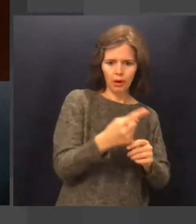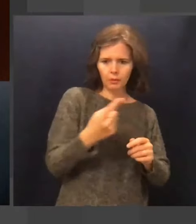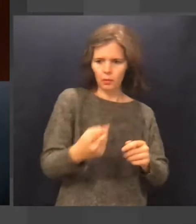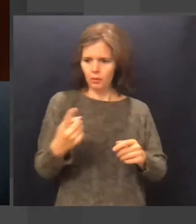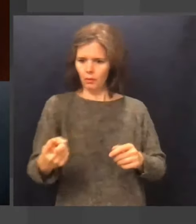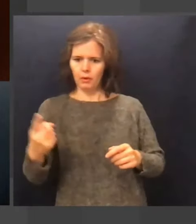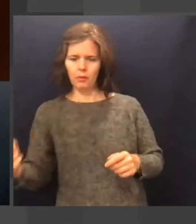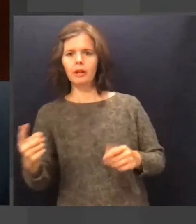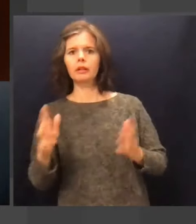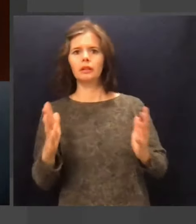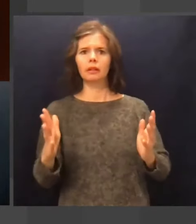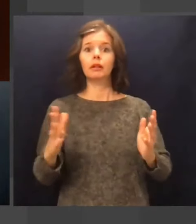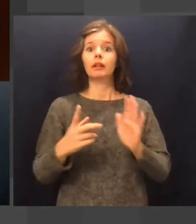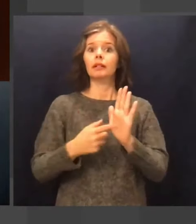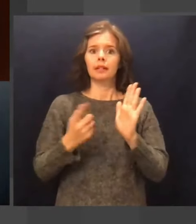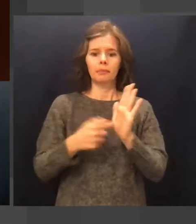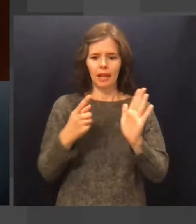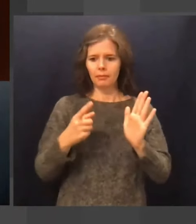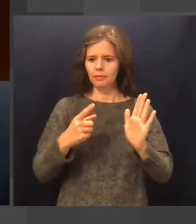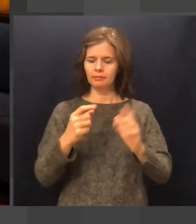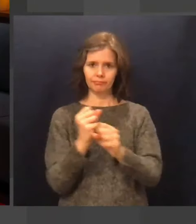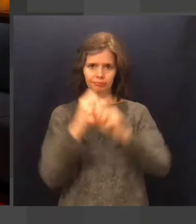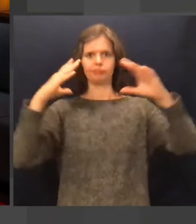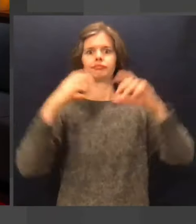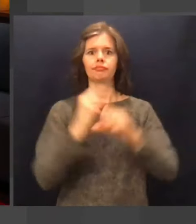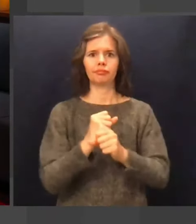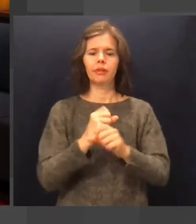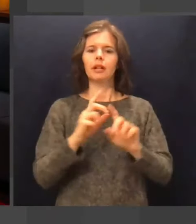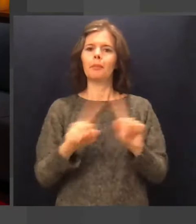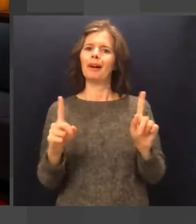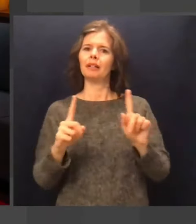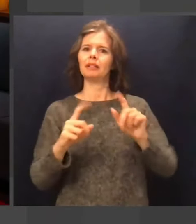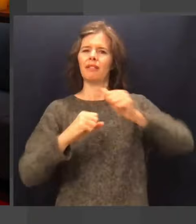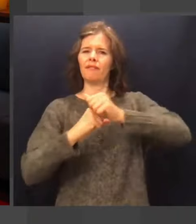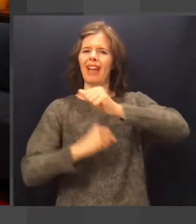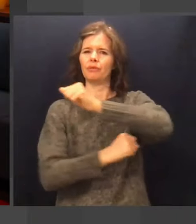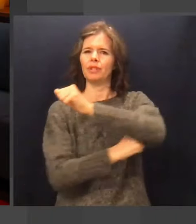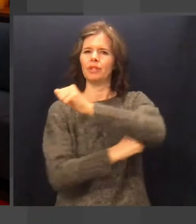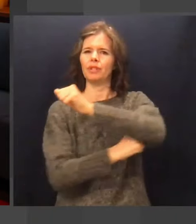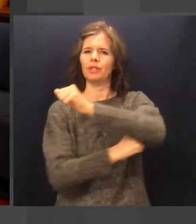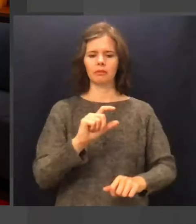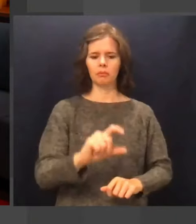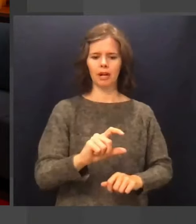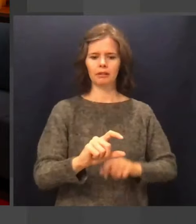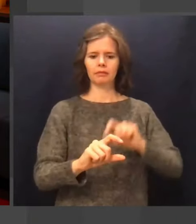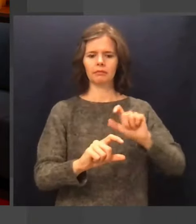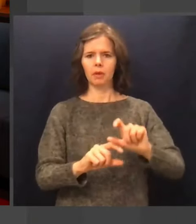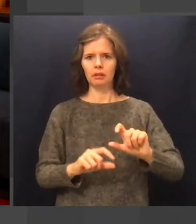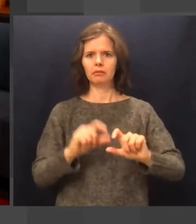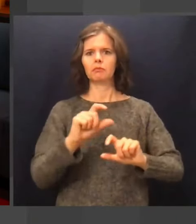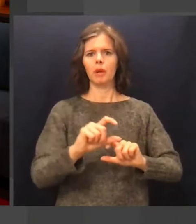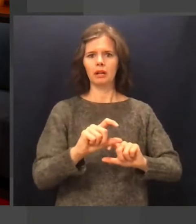YOU TRIGGER ONE TnT AND THAT